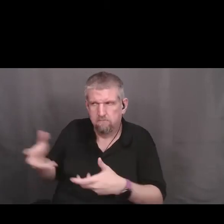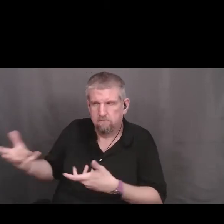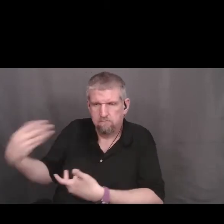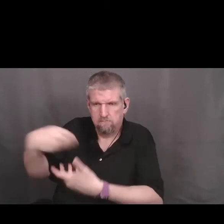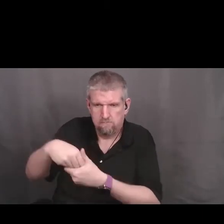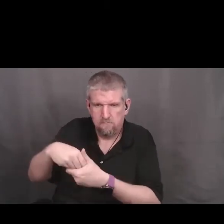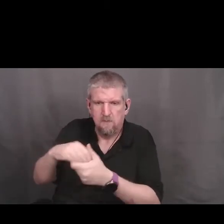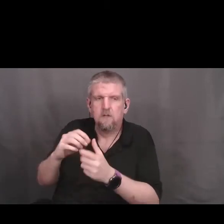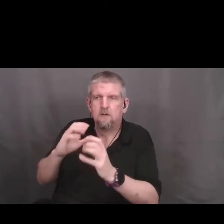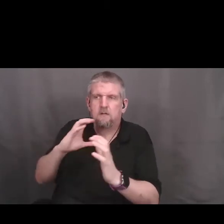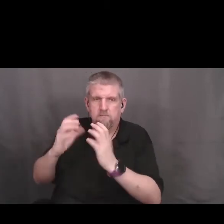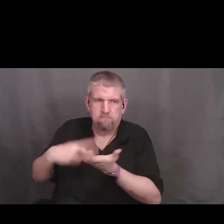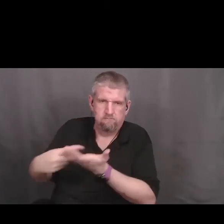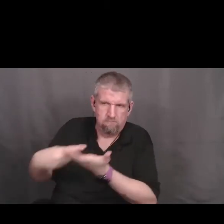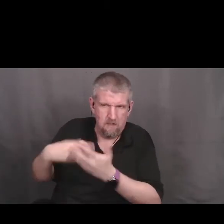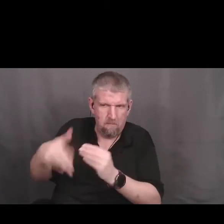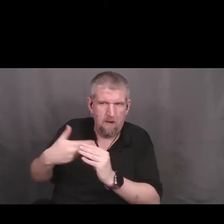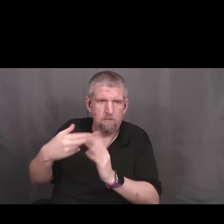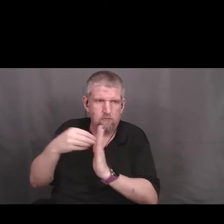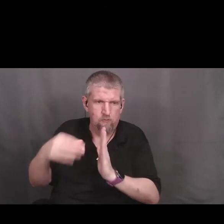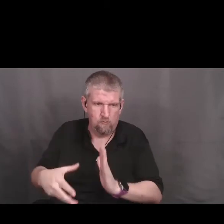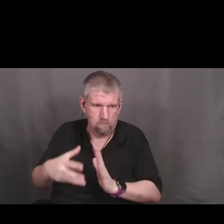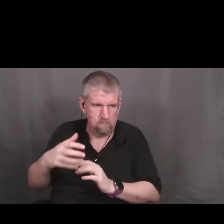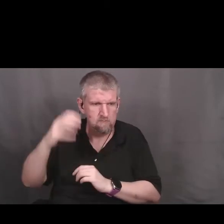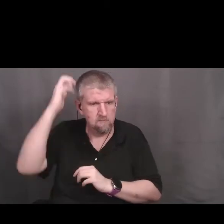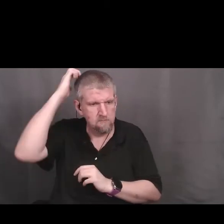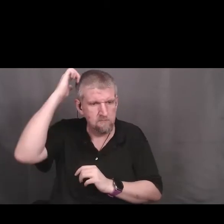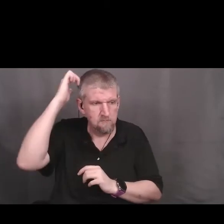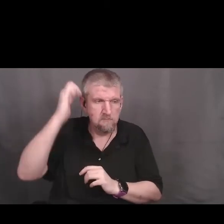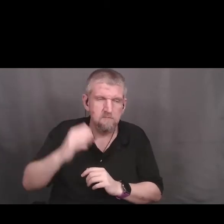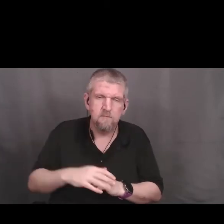in the conversation, but it's a really good document